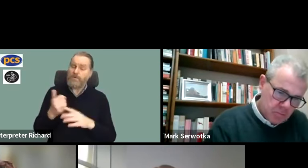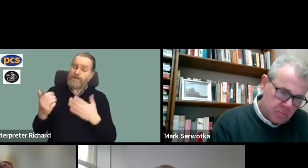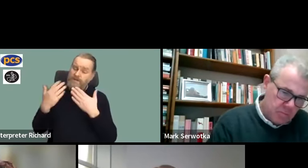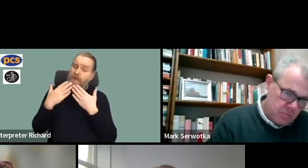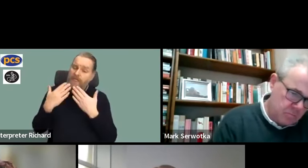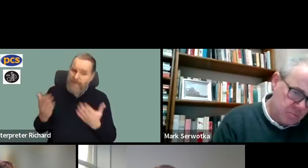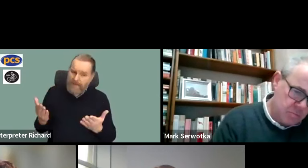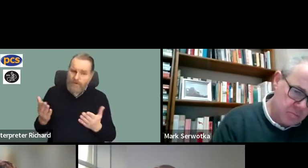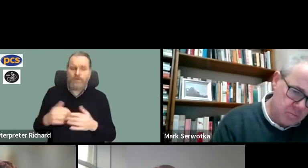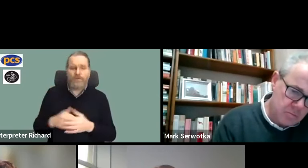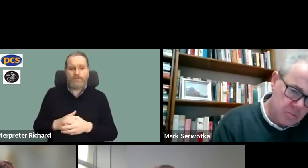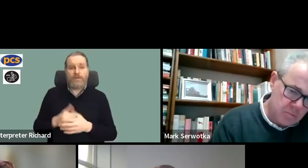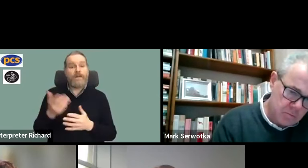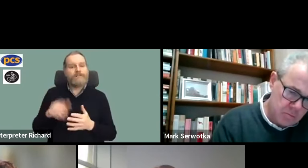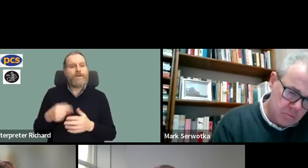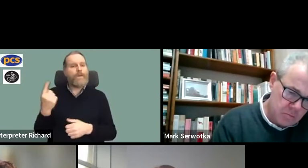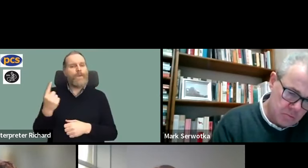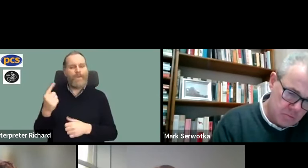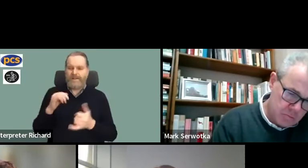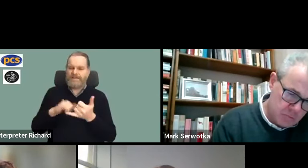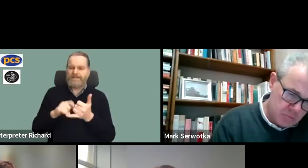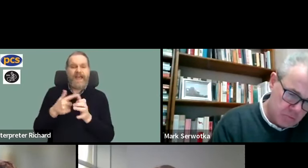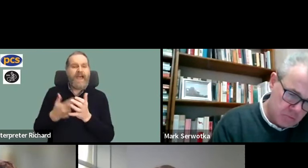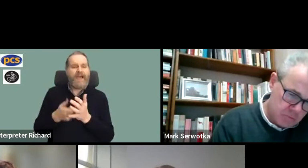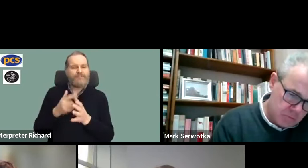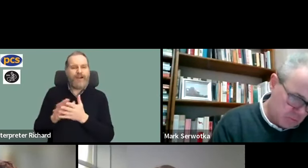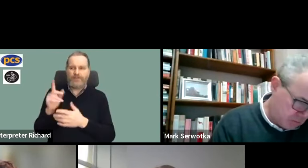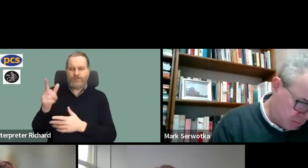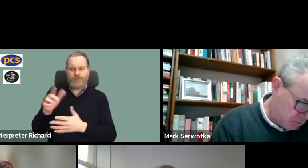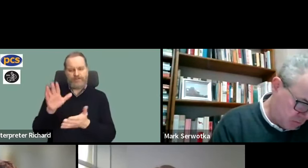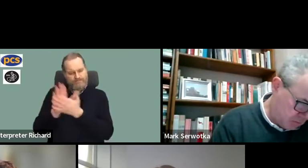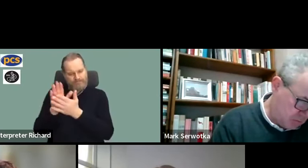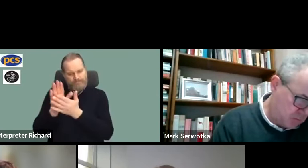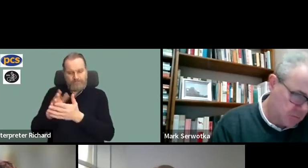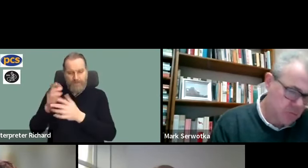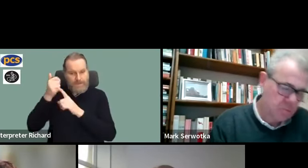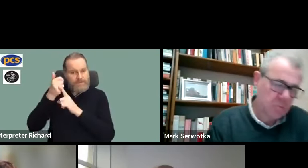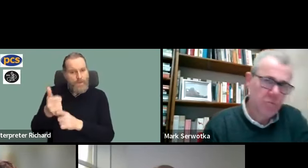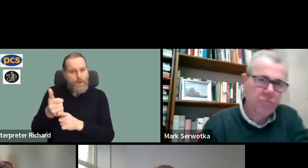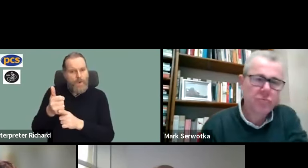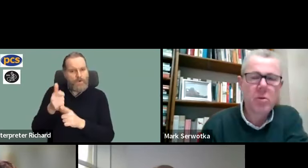mail. So thank you very much for ourselves, and obviously you know your w your solidarity your solidarity.